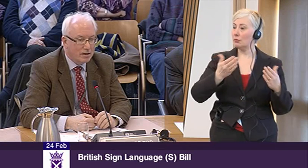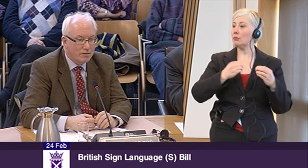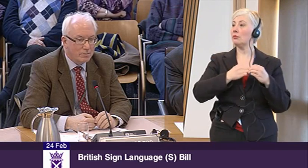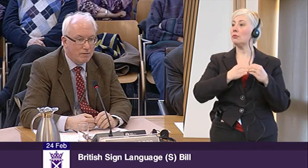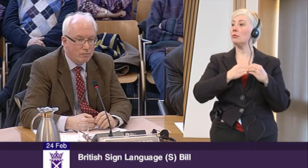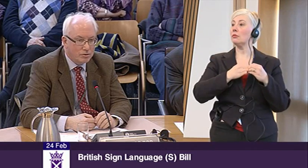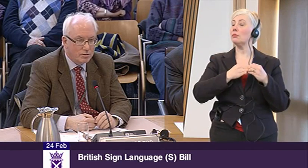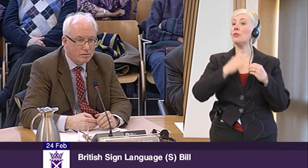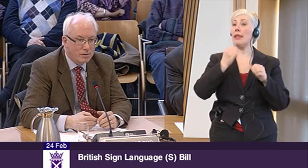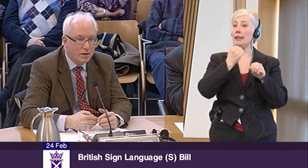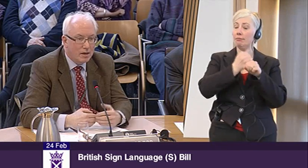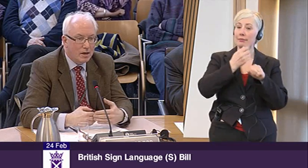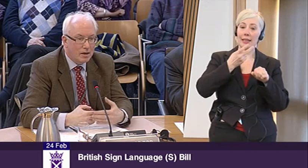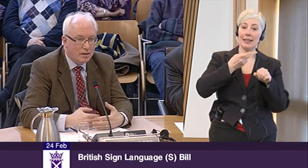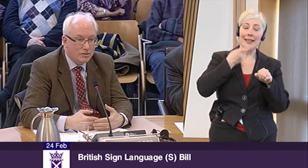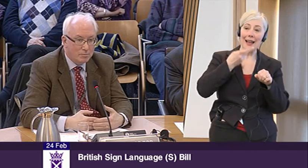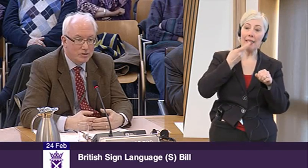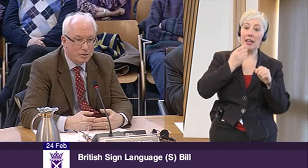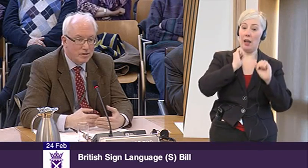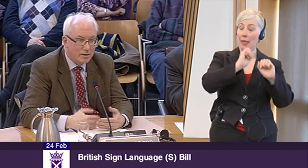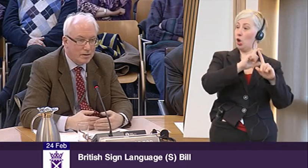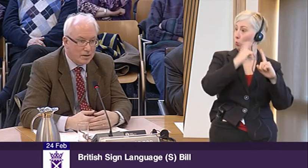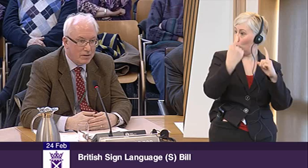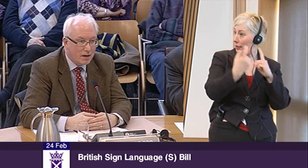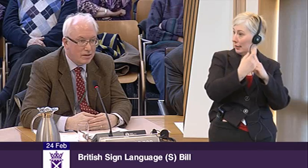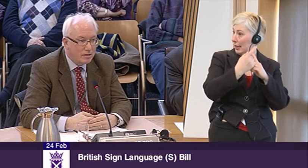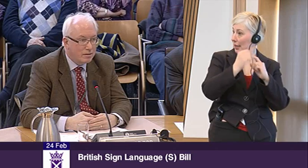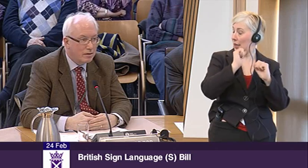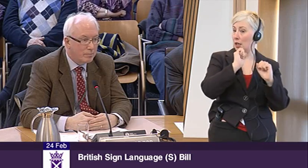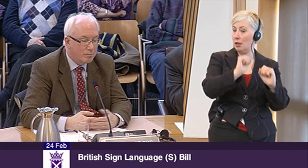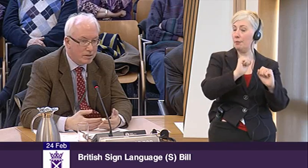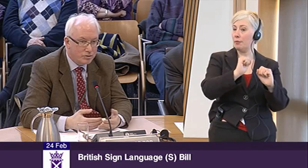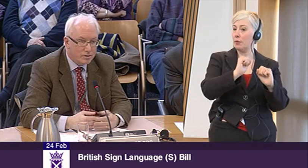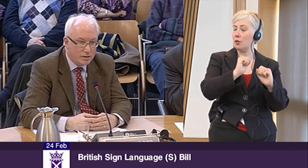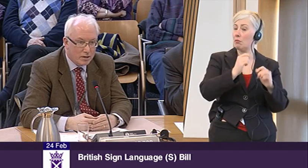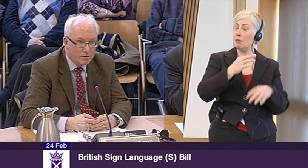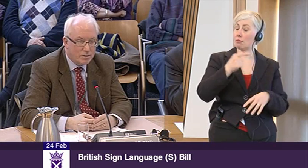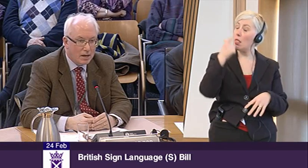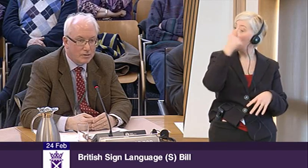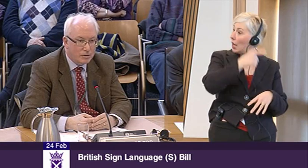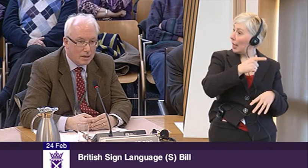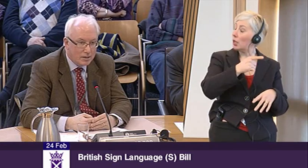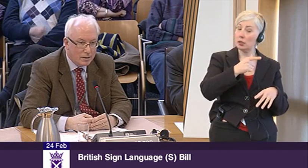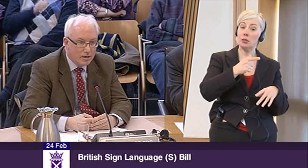The Gaelic community has been very fortunate with the ministers that it has had. Alasdair